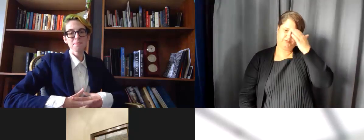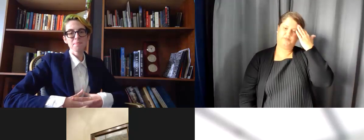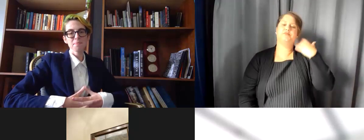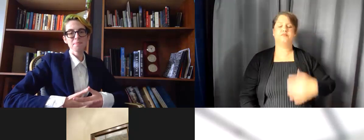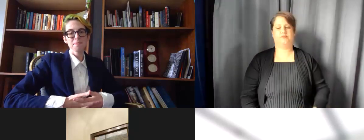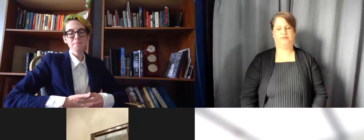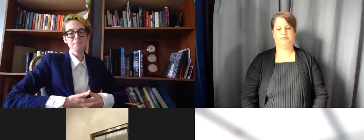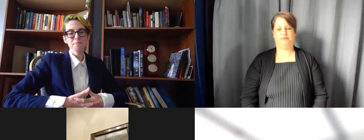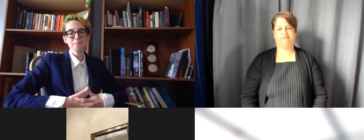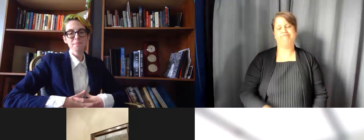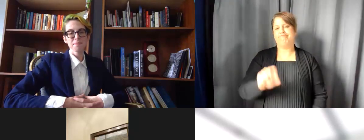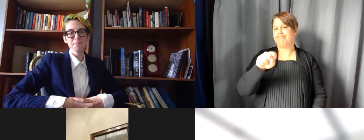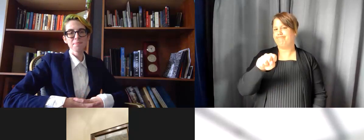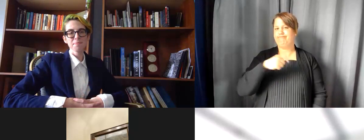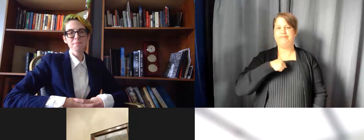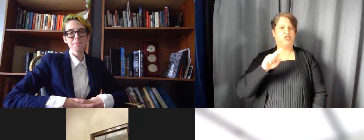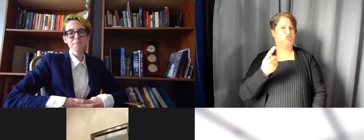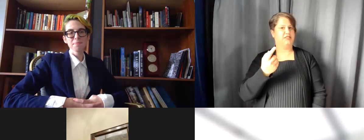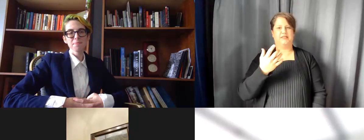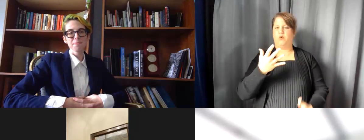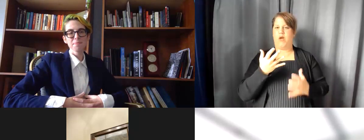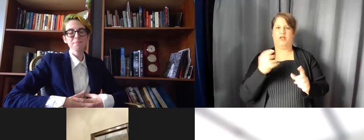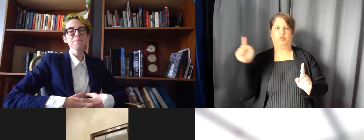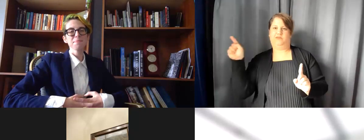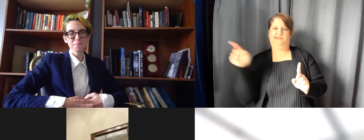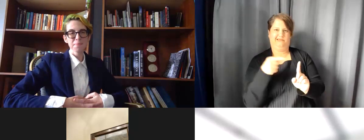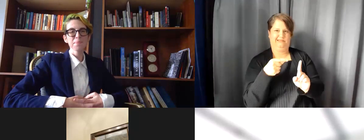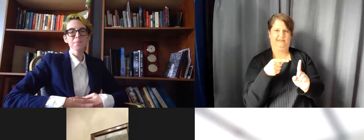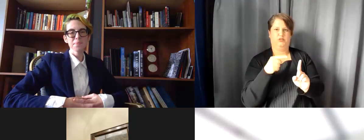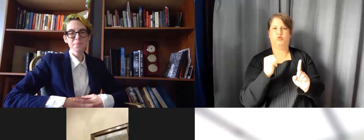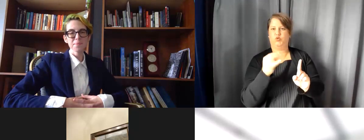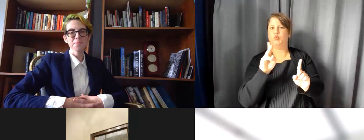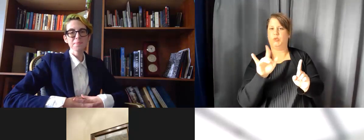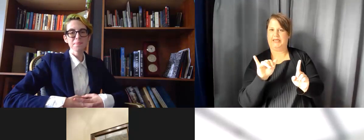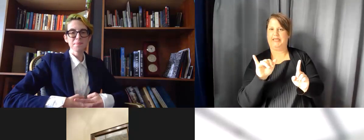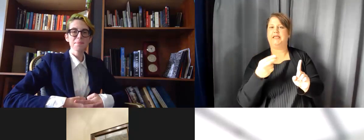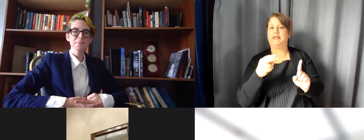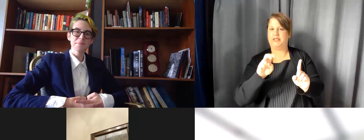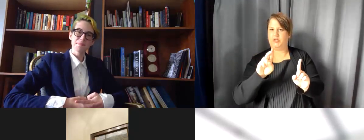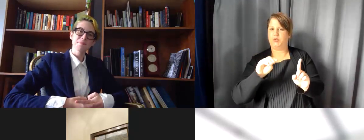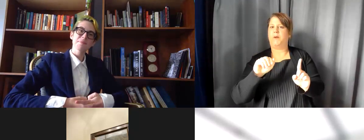Jordan Radford: yeah, I just wanted to to bring it back to her. Judy, who has her book